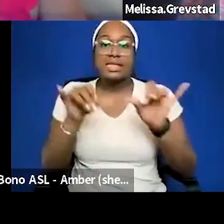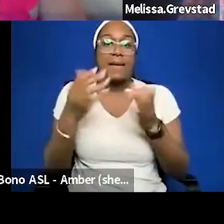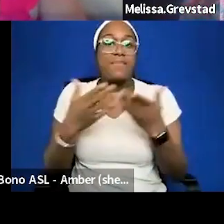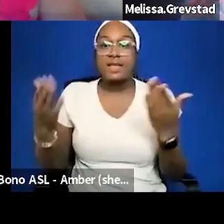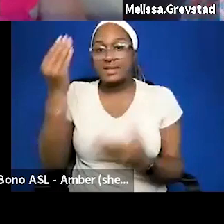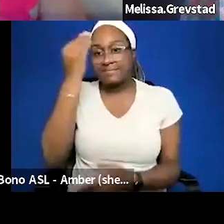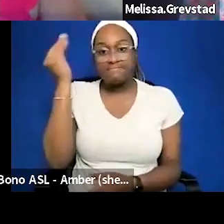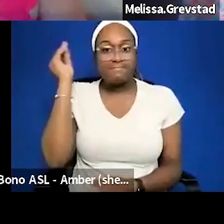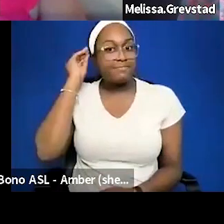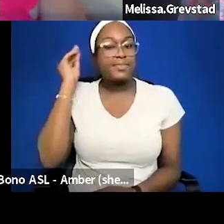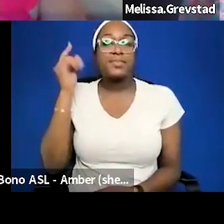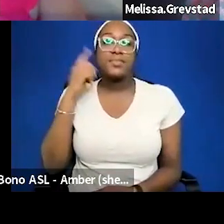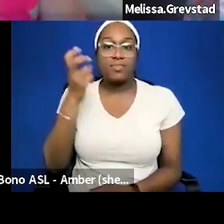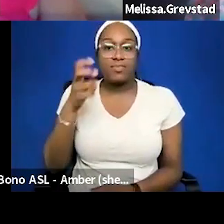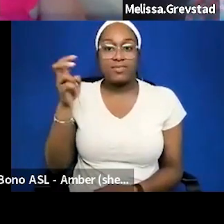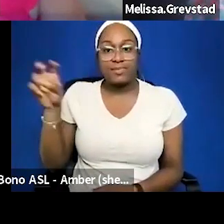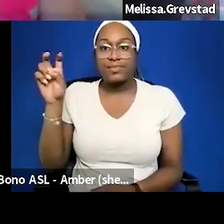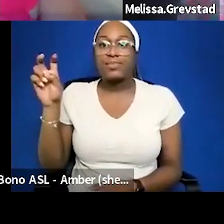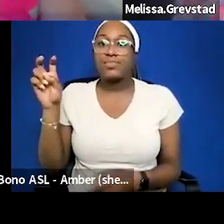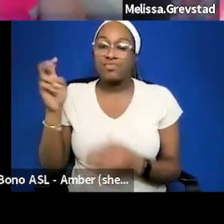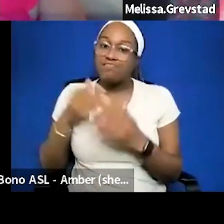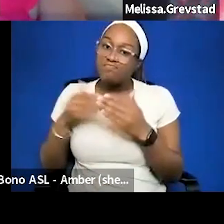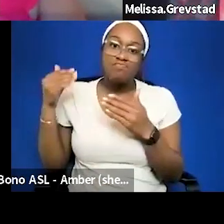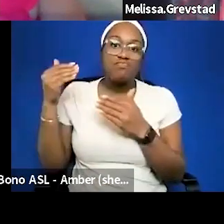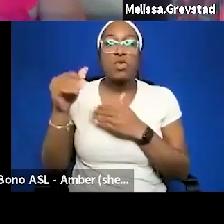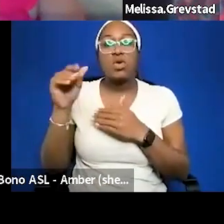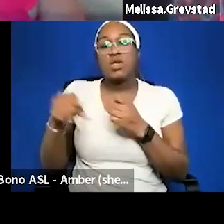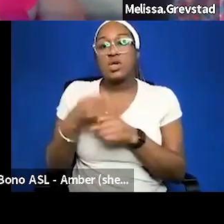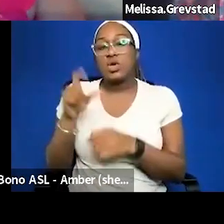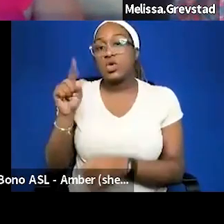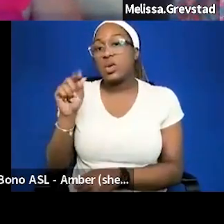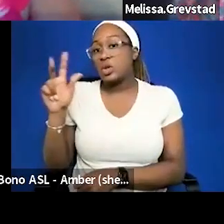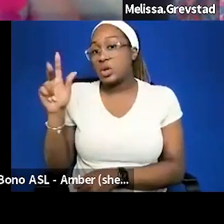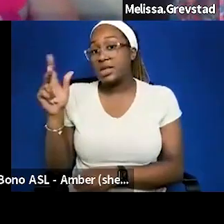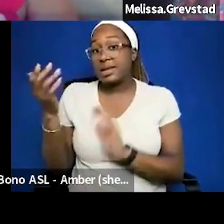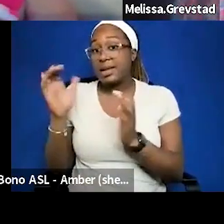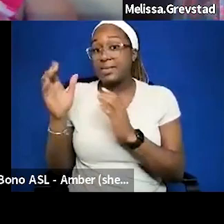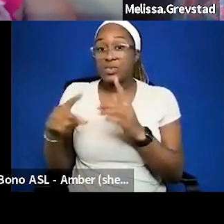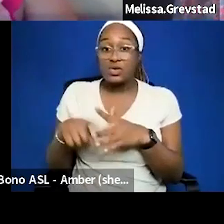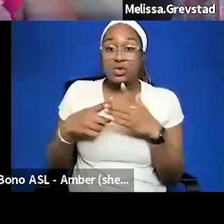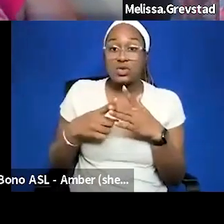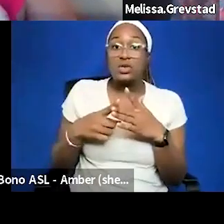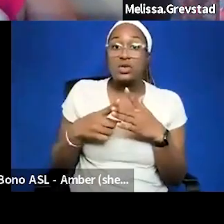I think we're a lot further ahead in 2023 than we were when we started 2000. In 2004.